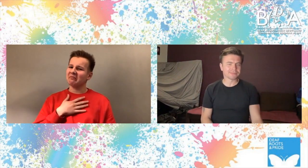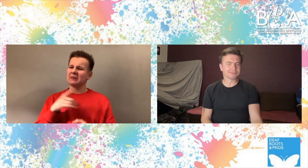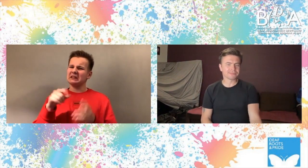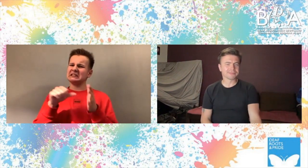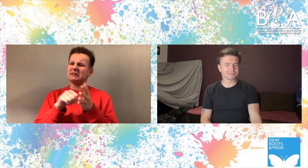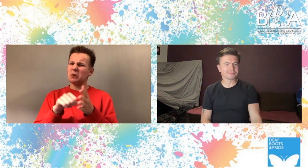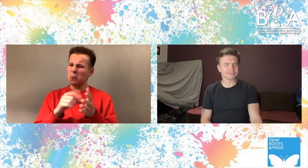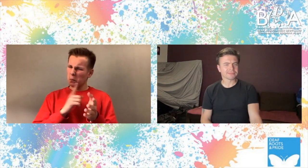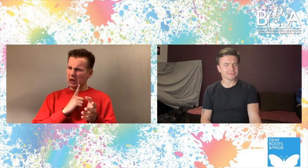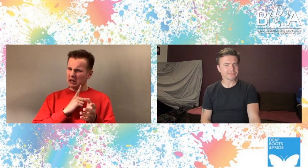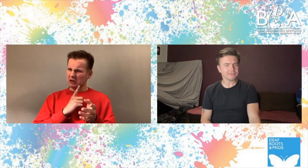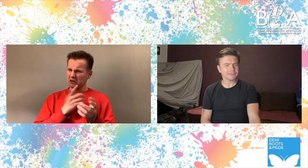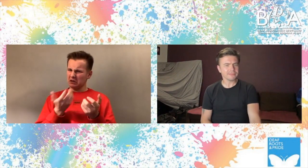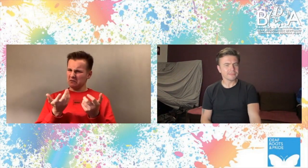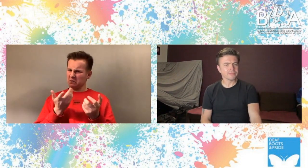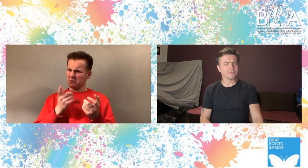It's difficult but I enjoyed it. So why is it difficult?